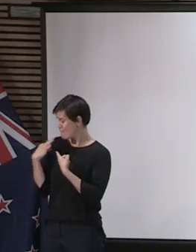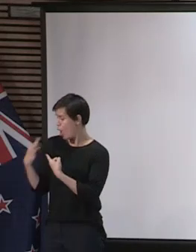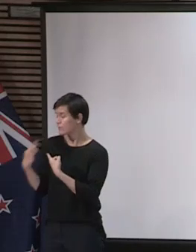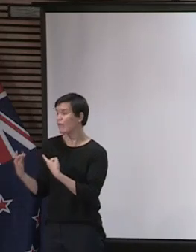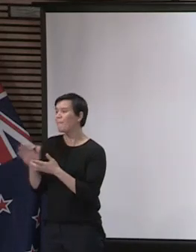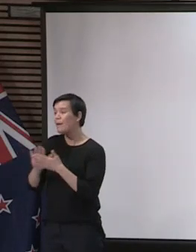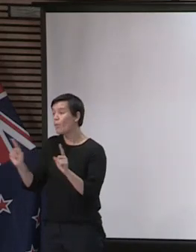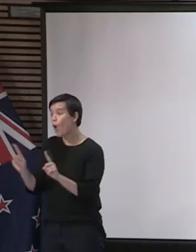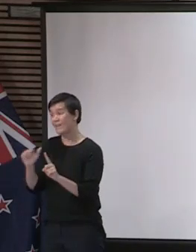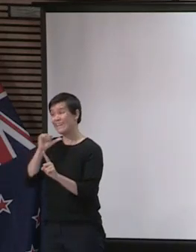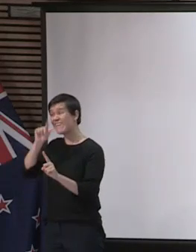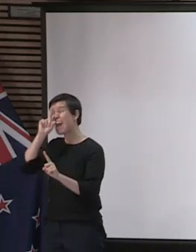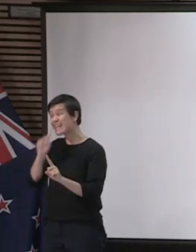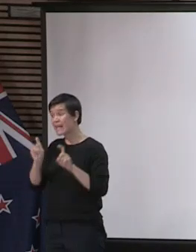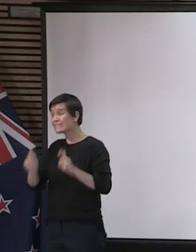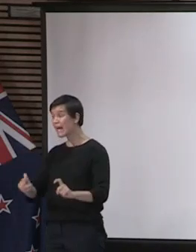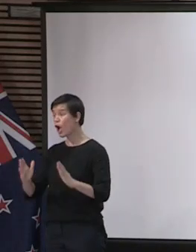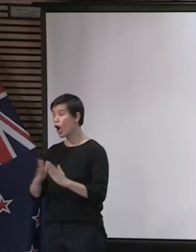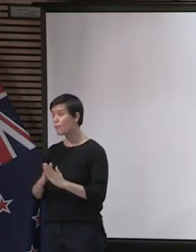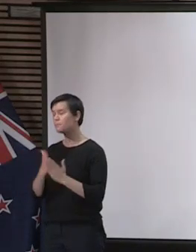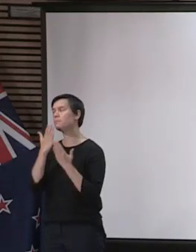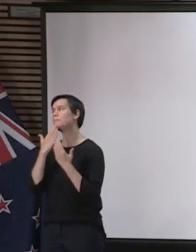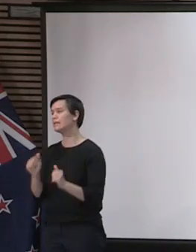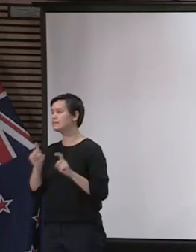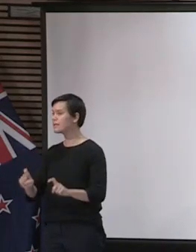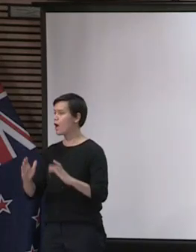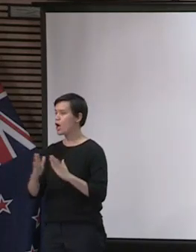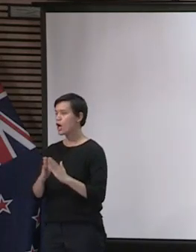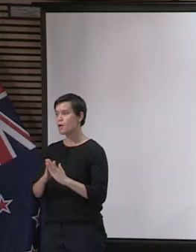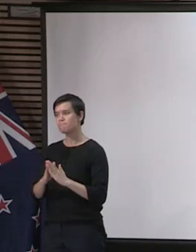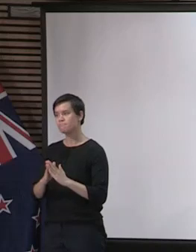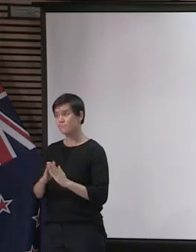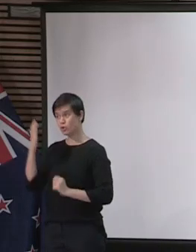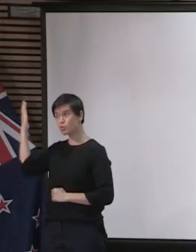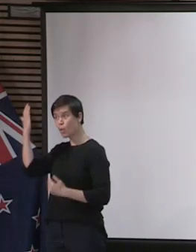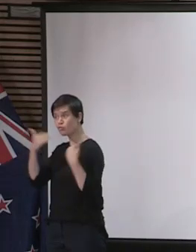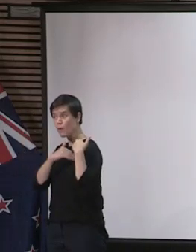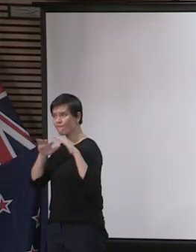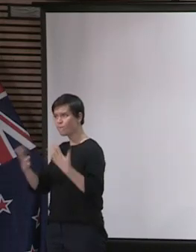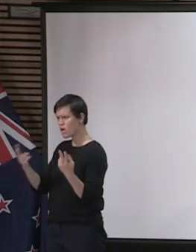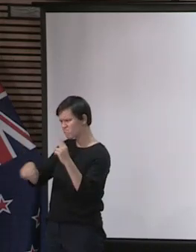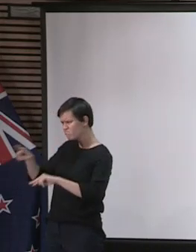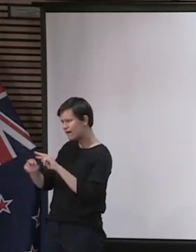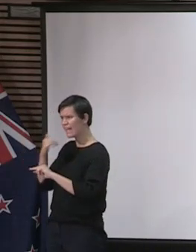parents. We are asking them if they can keep their children at home to do so. It would be